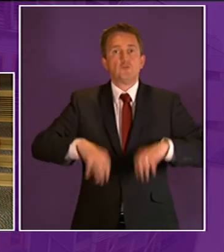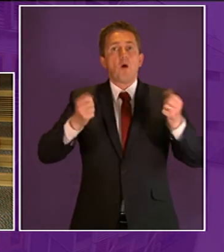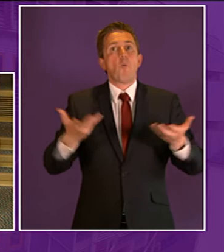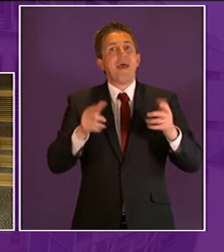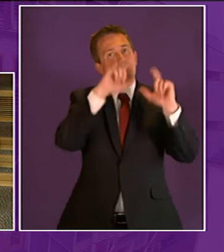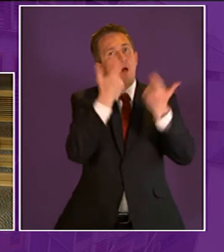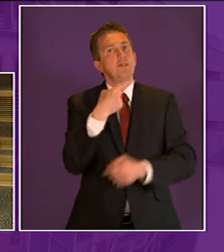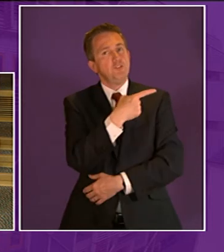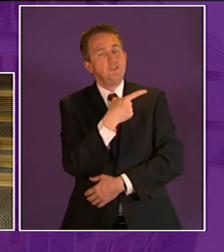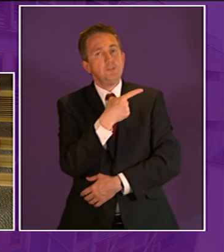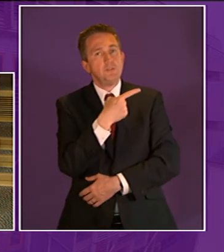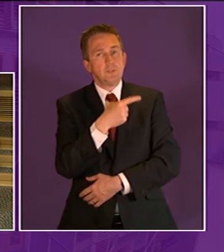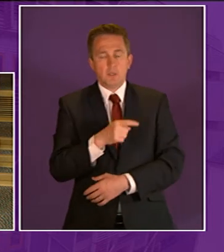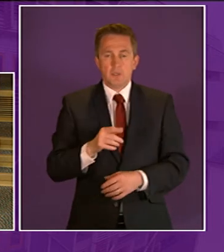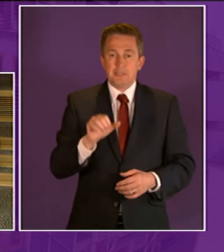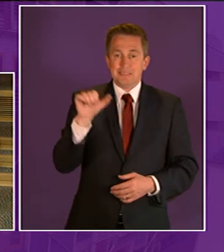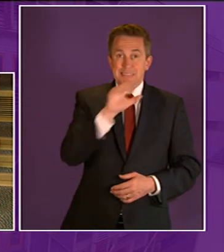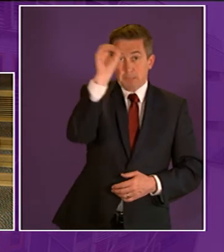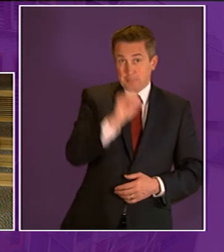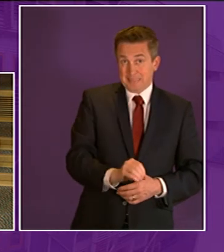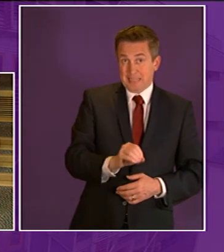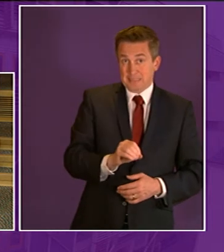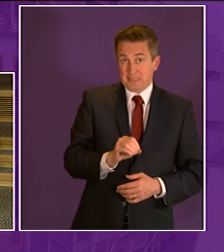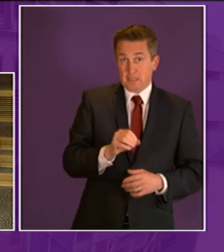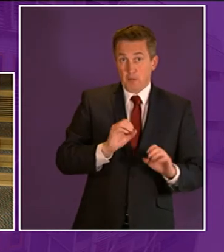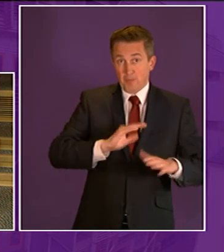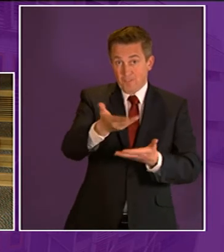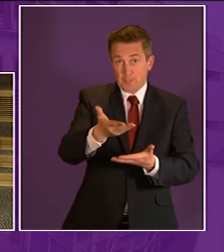More than 16 per cent of college provision was delivered to students from the 10 per